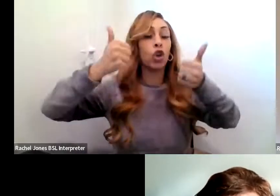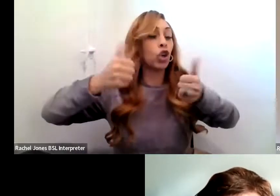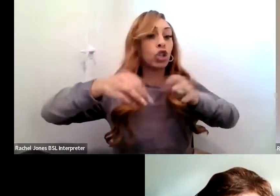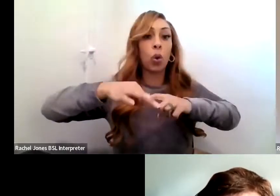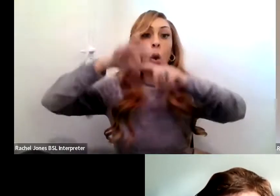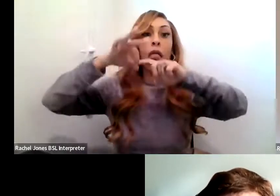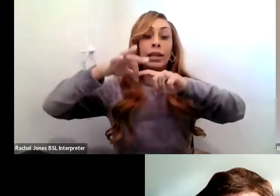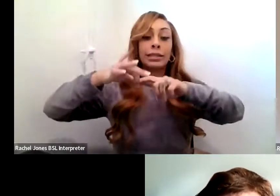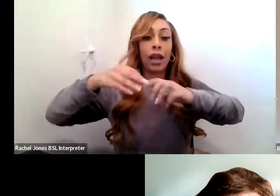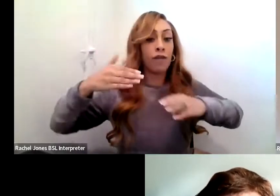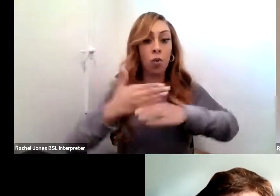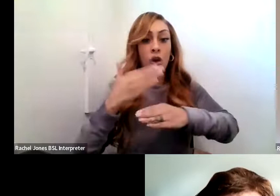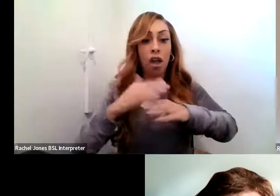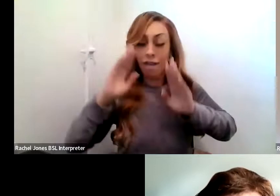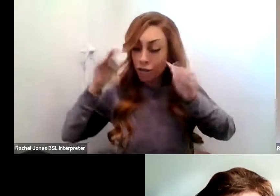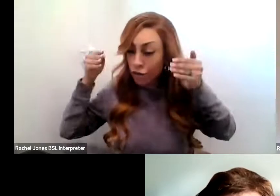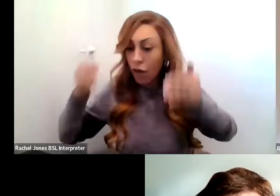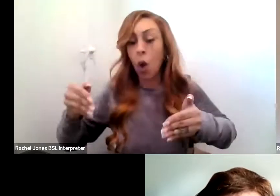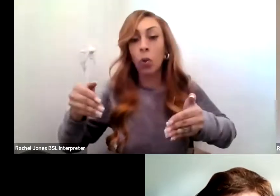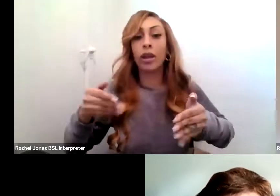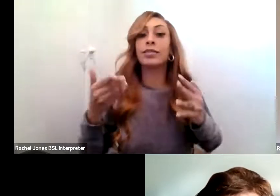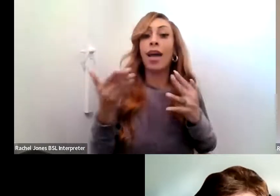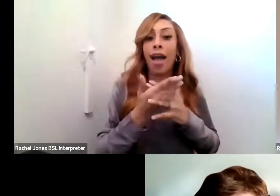by really forcing it to focus on access as a part of the project.